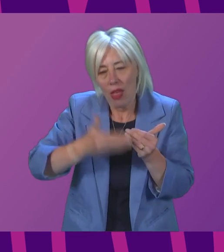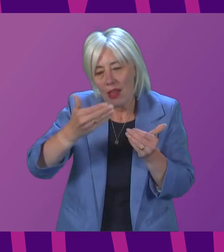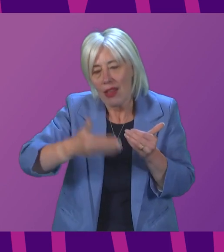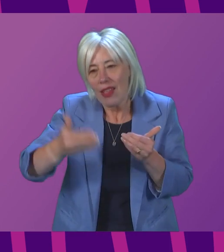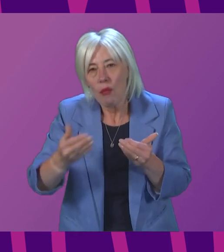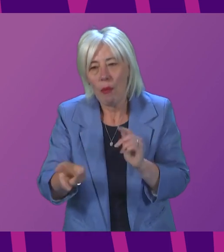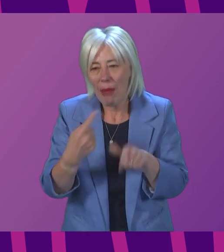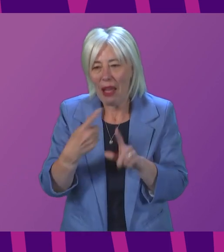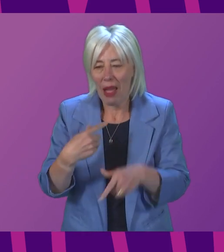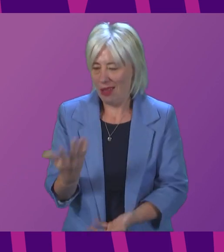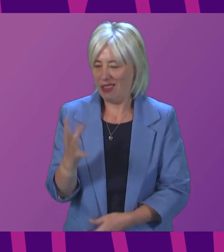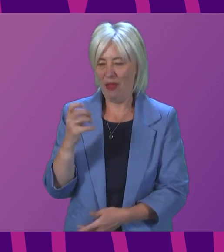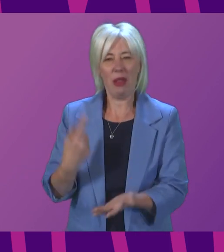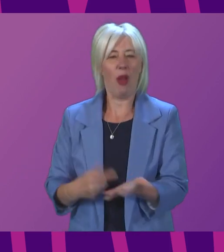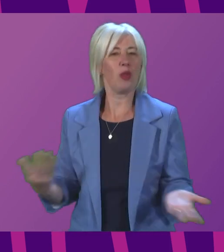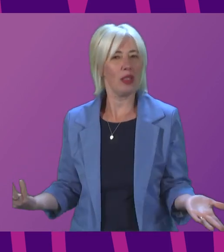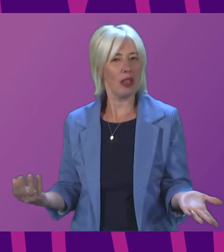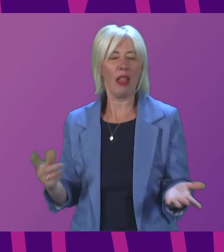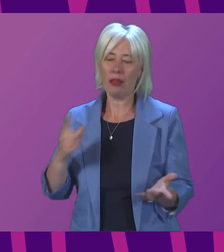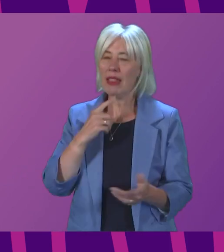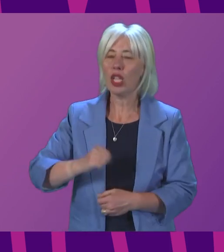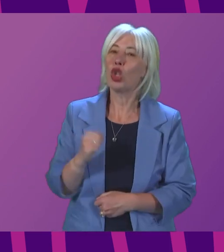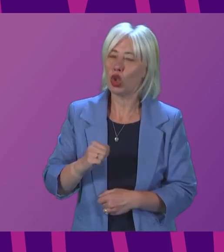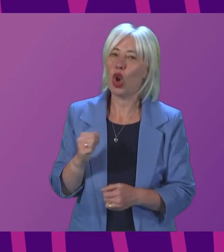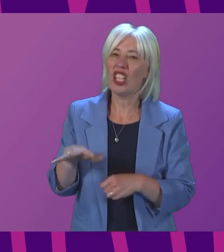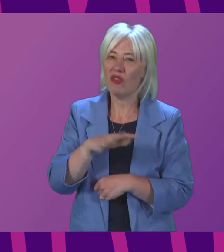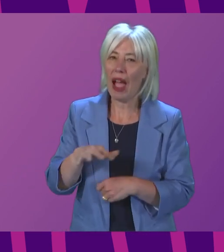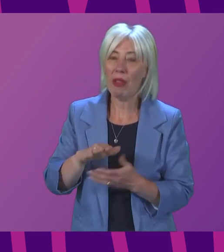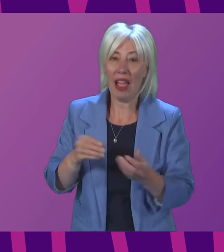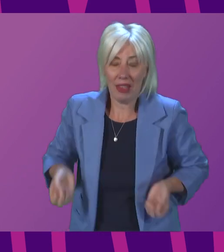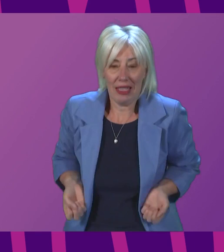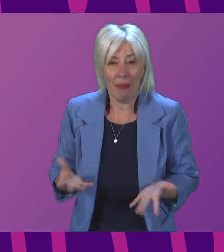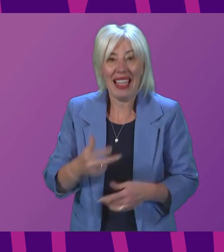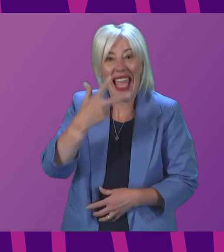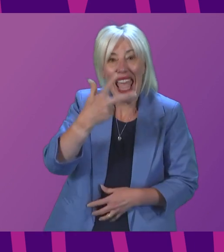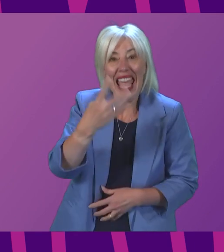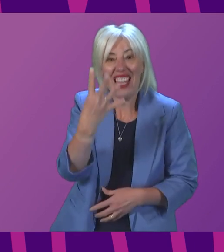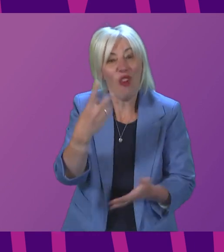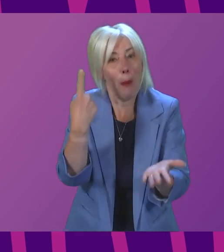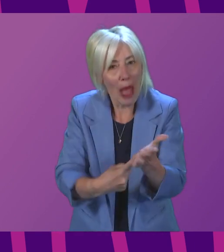At the same time, Which? said this morning that Scottish families will be spending an extra £84 a month on food and fuel.